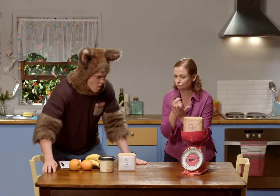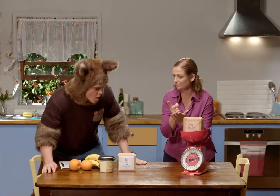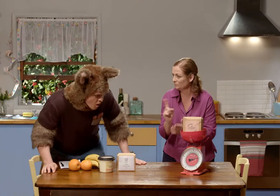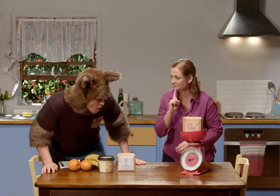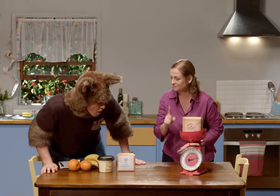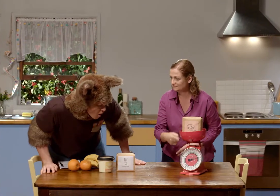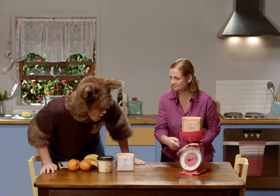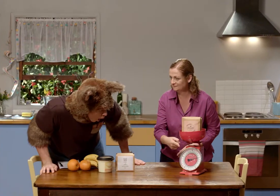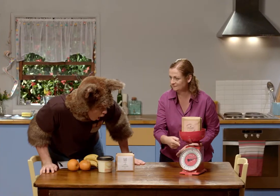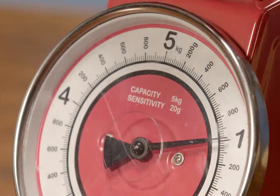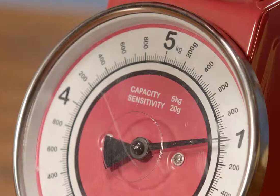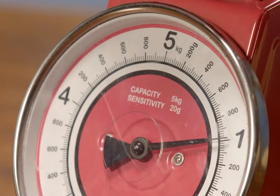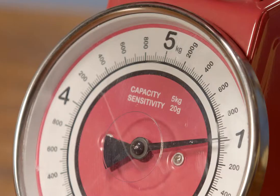What does the dial say now?